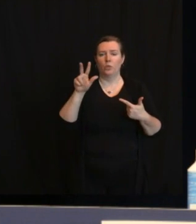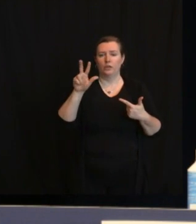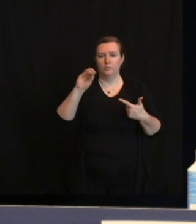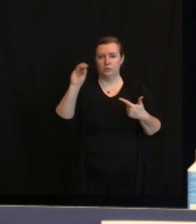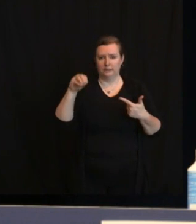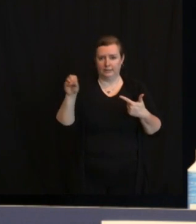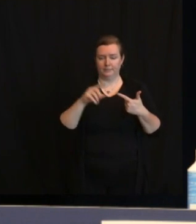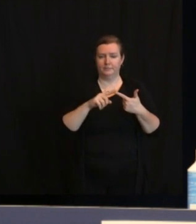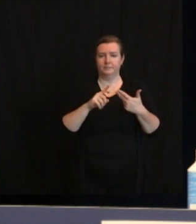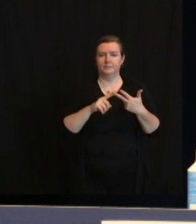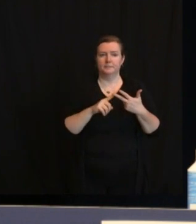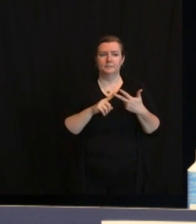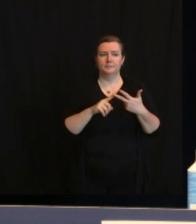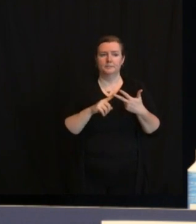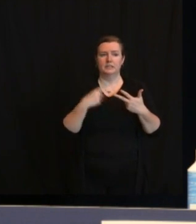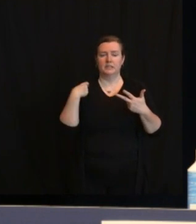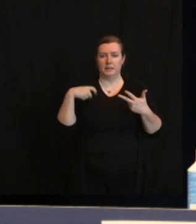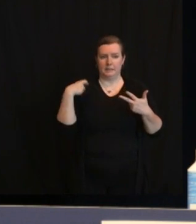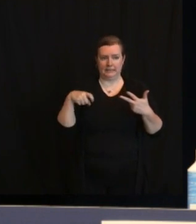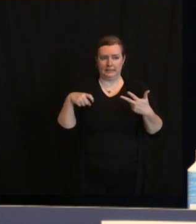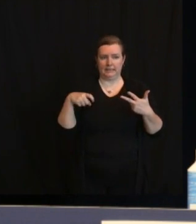THE BREAKDOWN OF DEATHS BY RACE